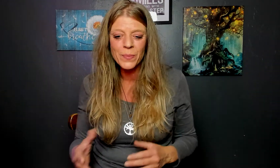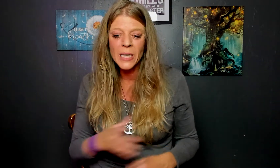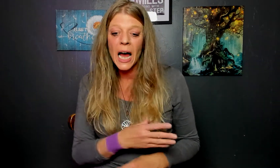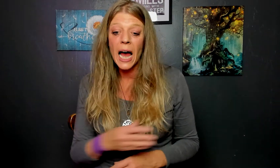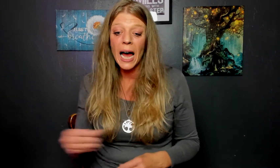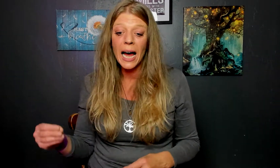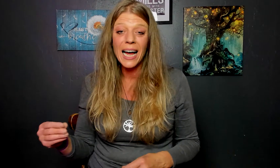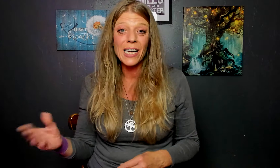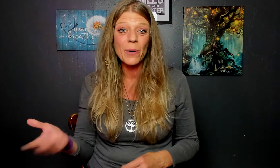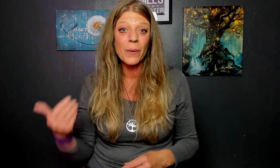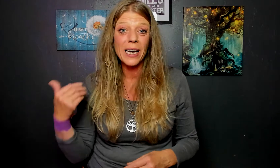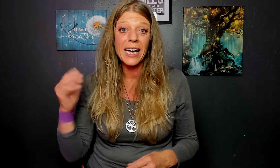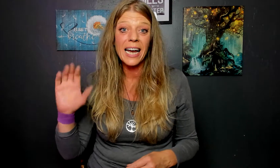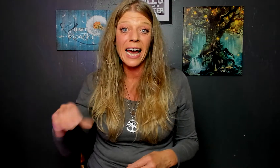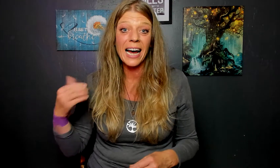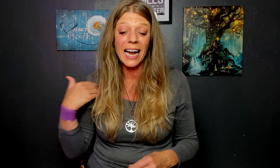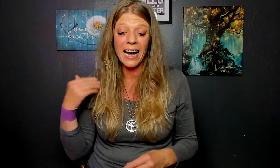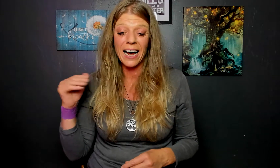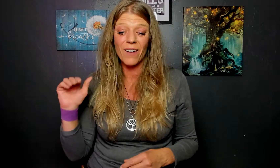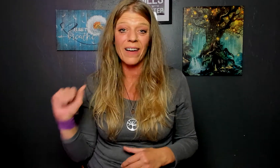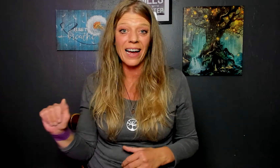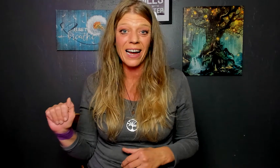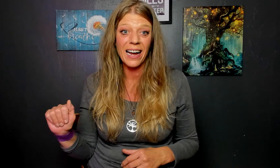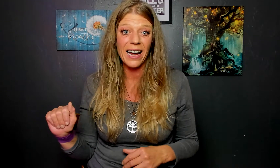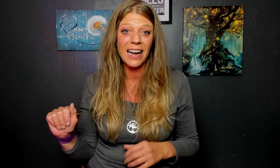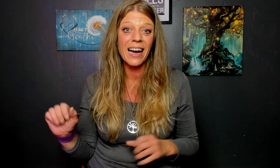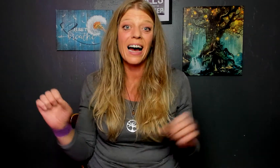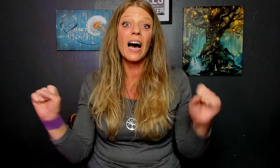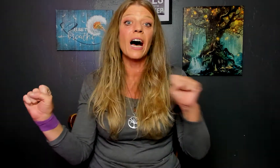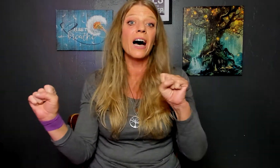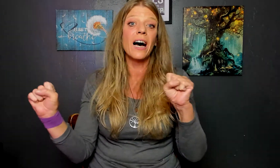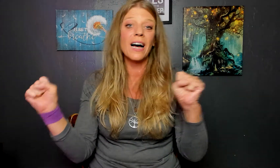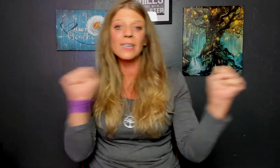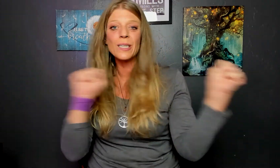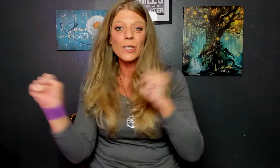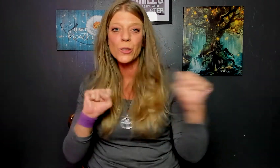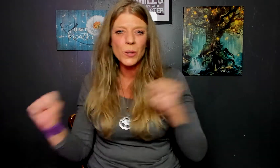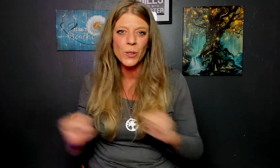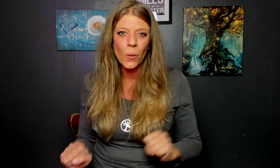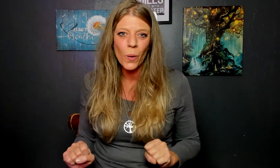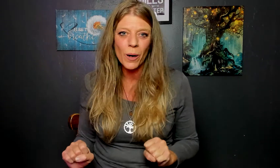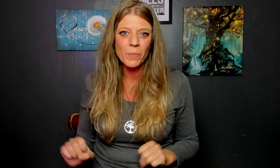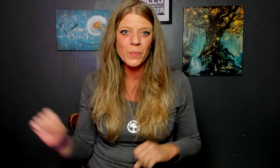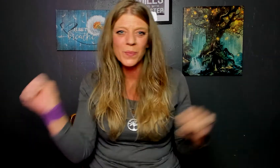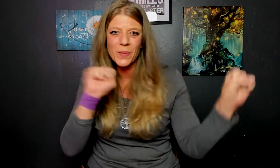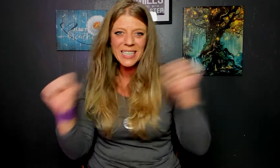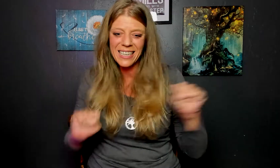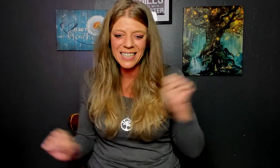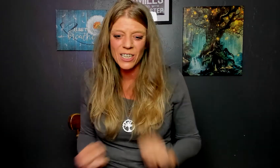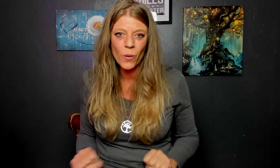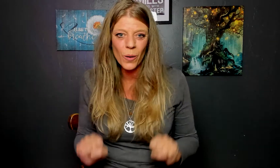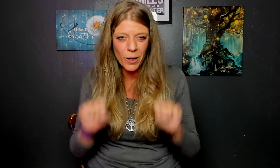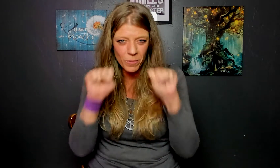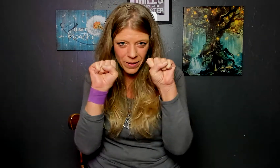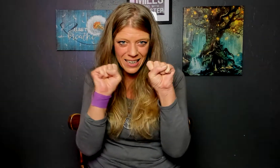And we can have a uh STORM. STORM.